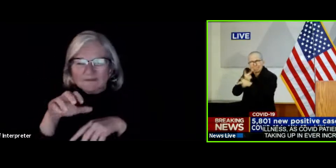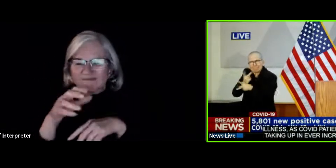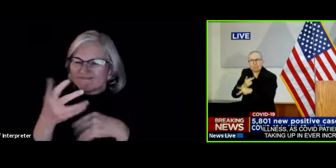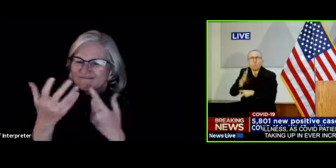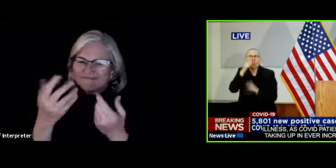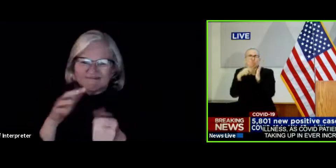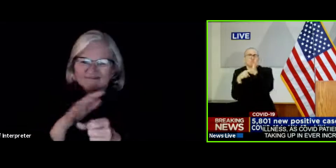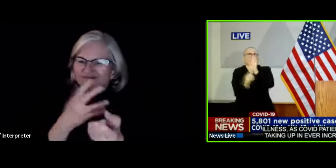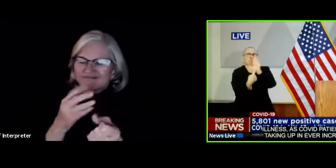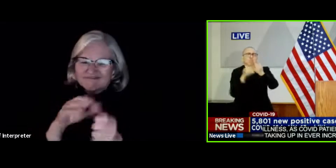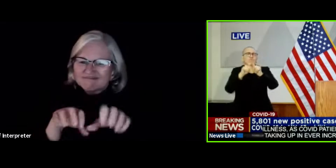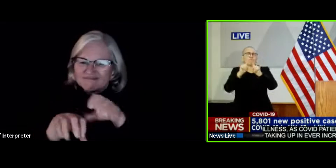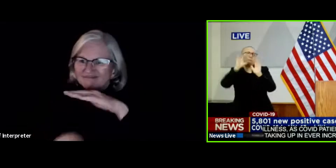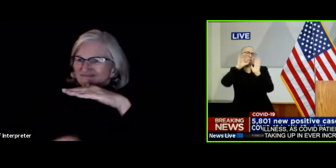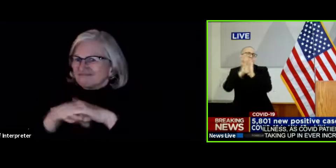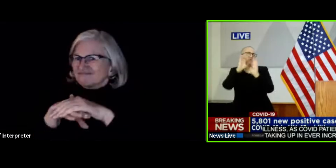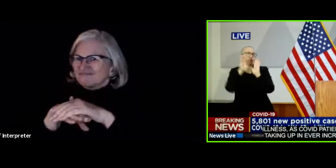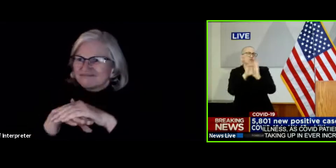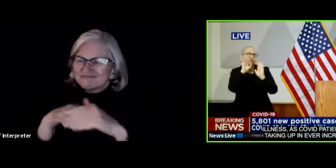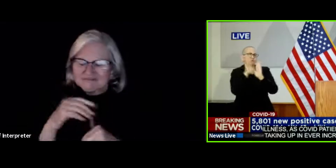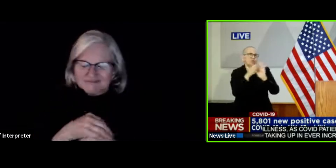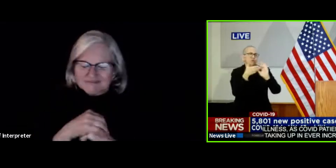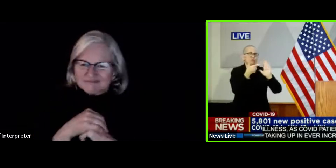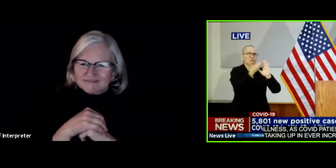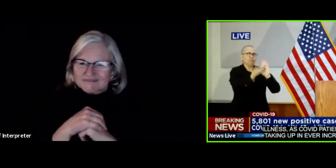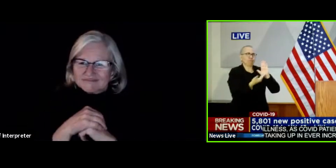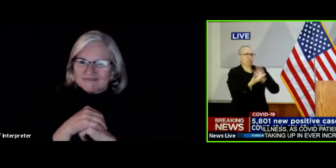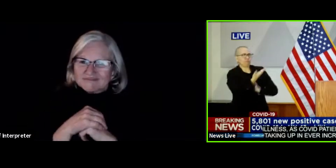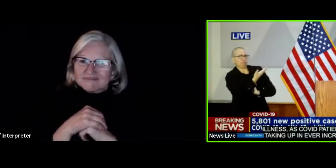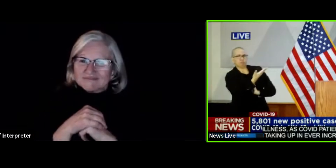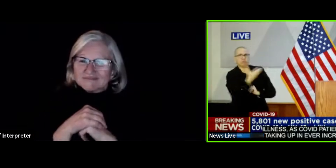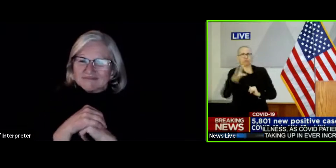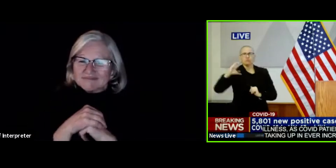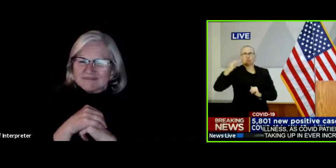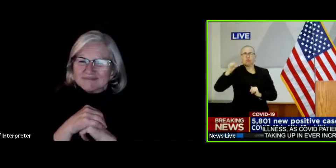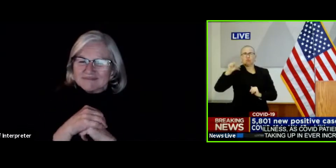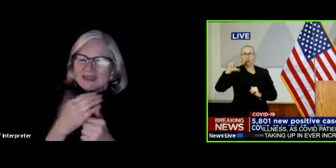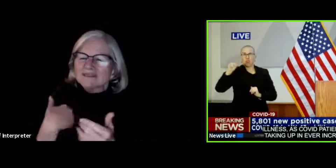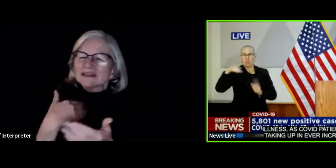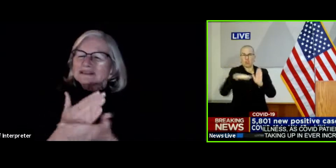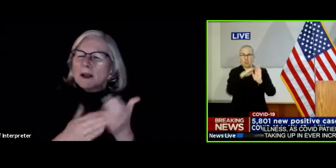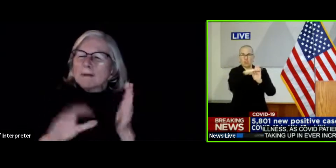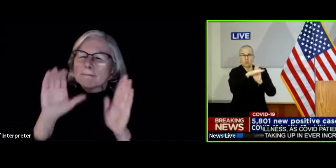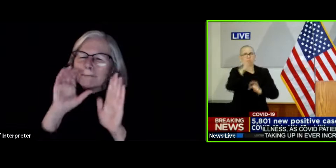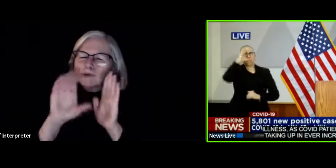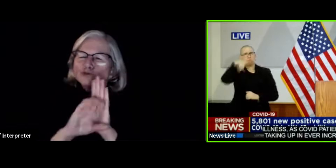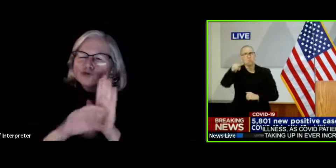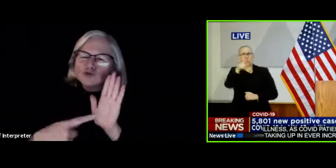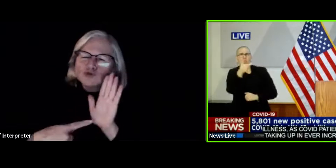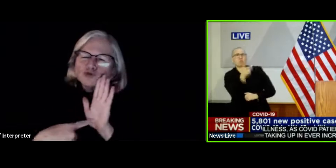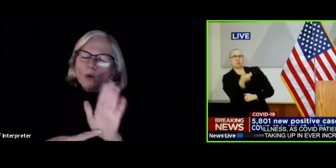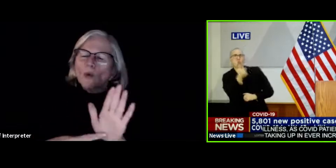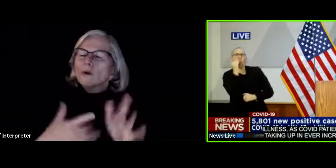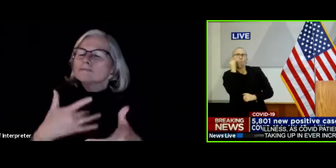TALKING ABOUT AND I KNOW IF FOLKS ARE WATCHING FROM HOME, IT MAY BE HARD TO SEE SOME OF THE THESE SLIDES BUT I